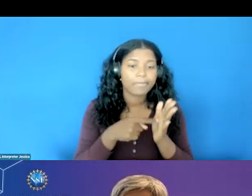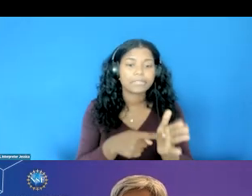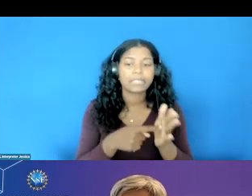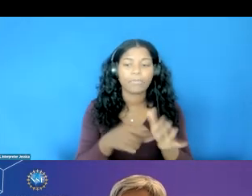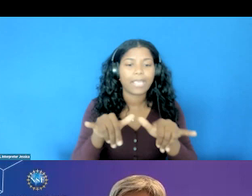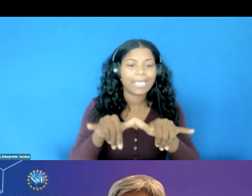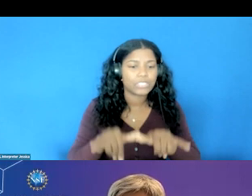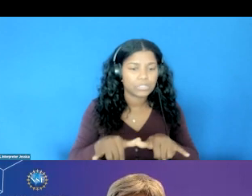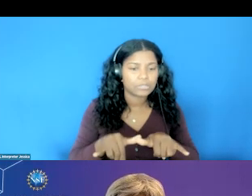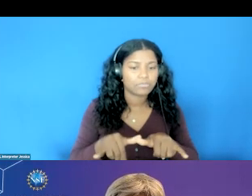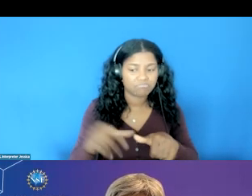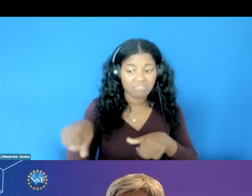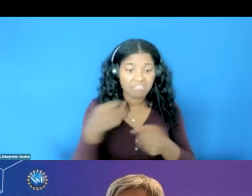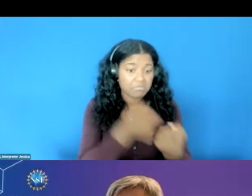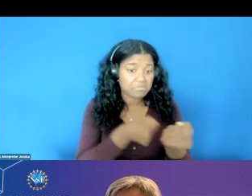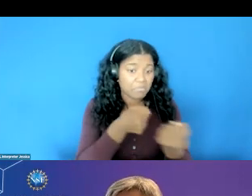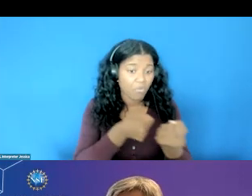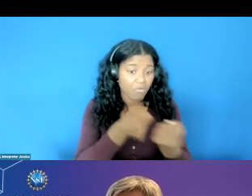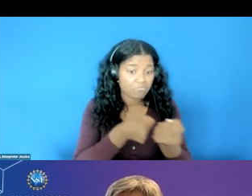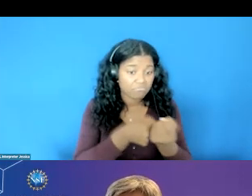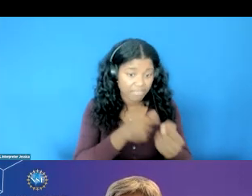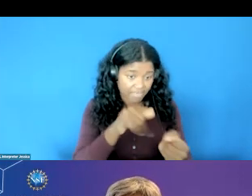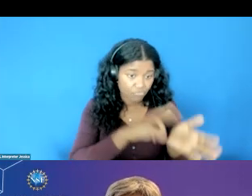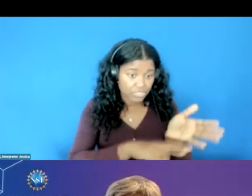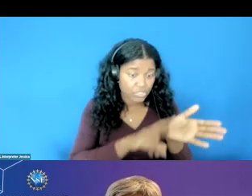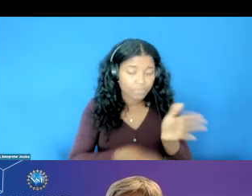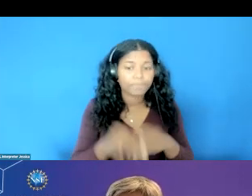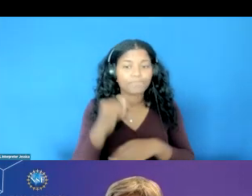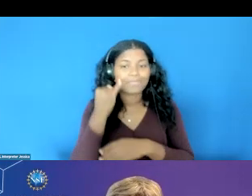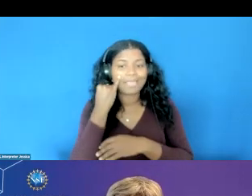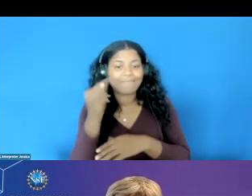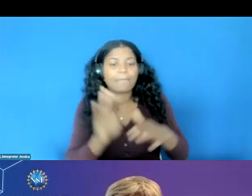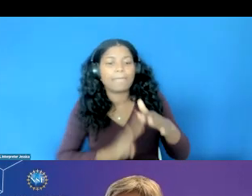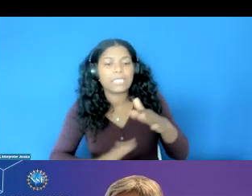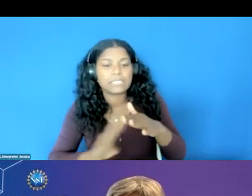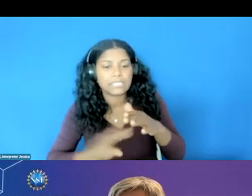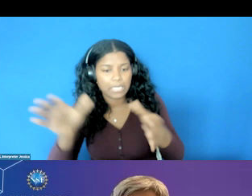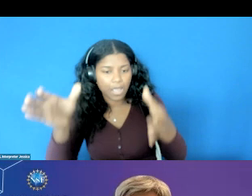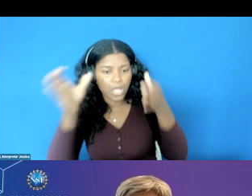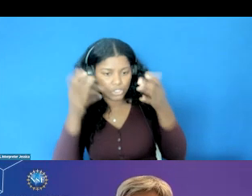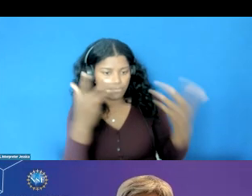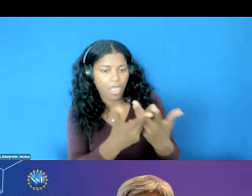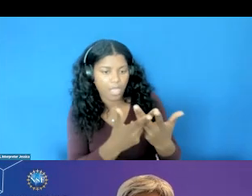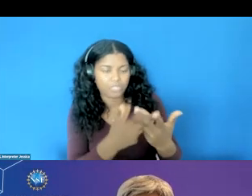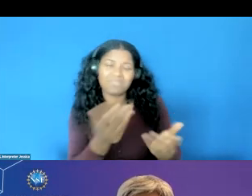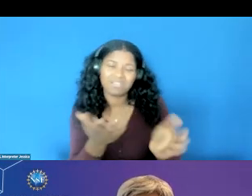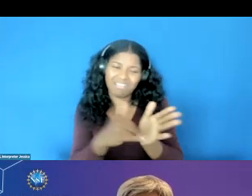or treatment related goals, as long as they advance basic knowledge in that discipline. And so again you should contact a program director.